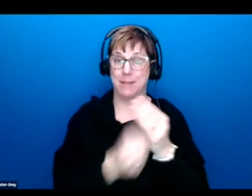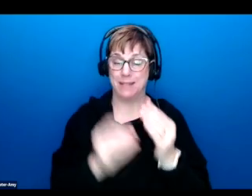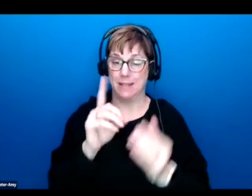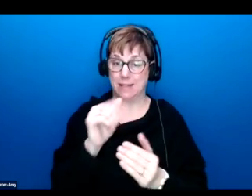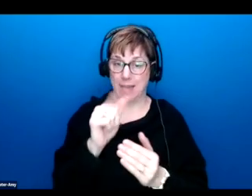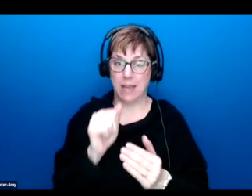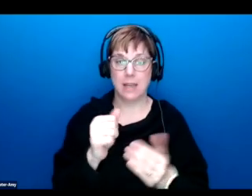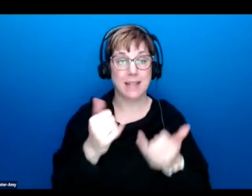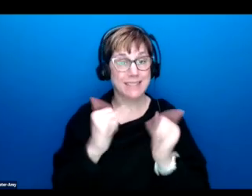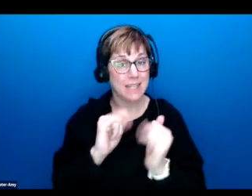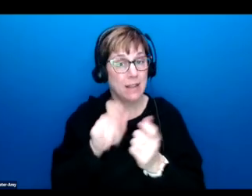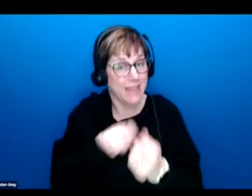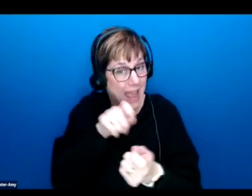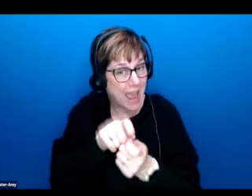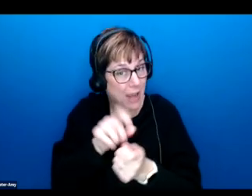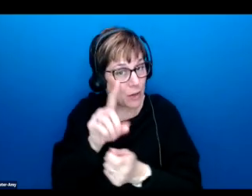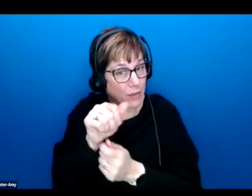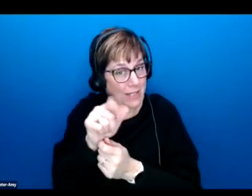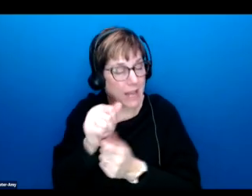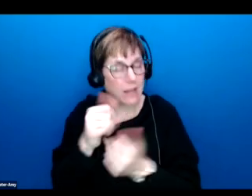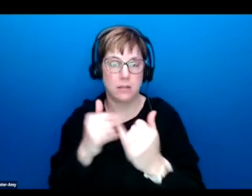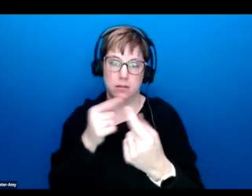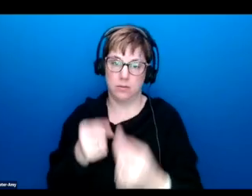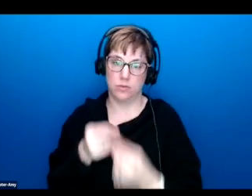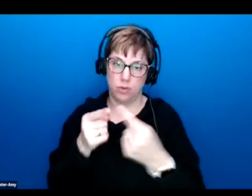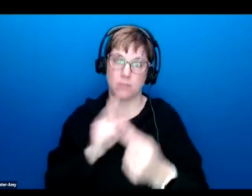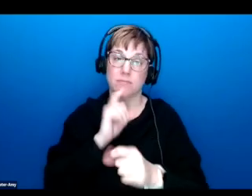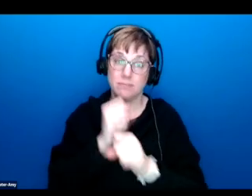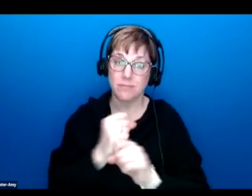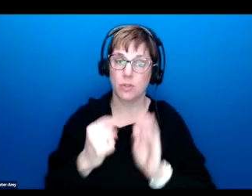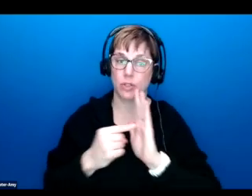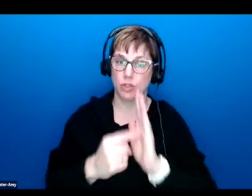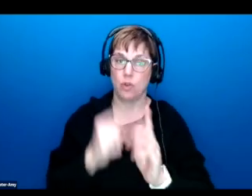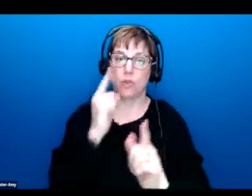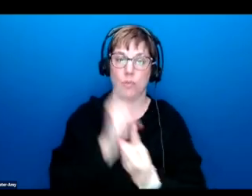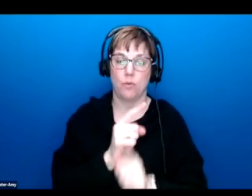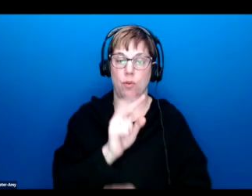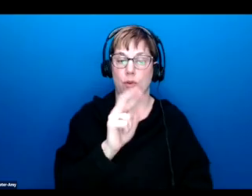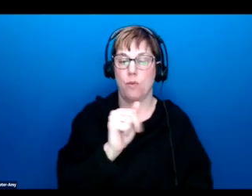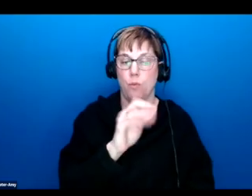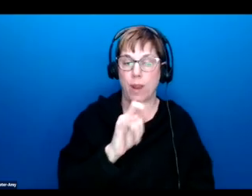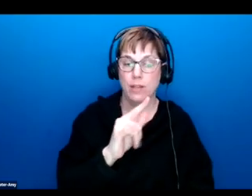accurate the data is and how it reflects the actual racial and ethnic distribution of,